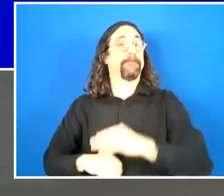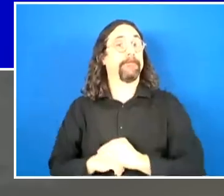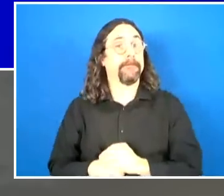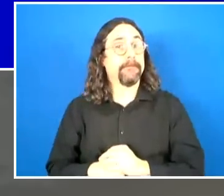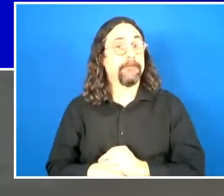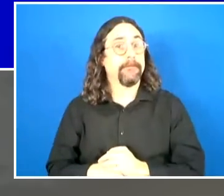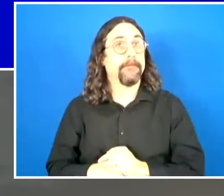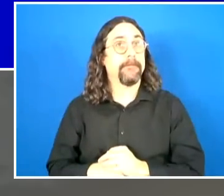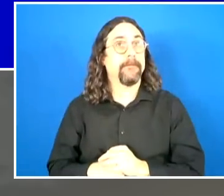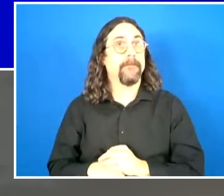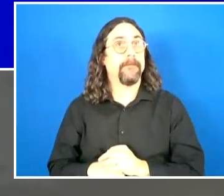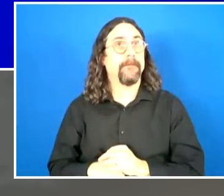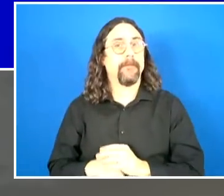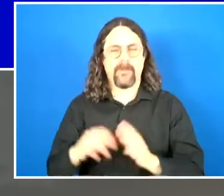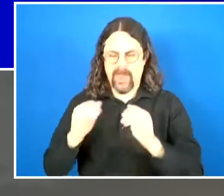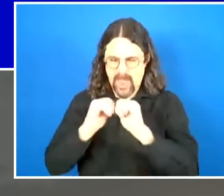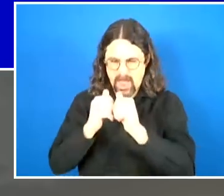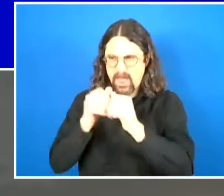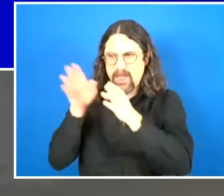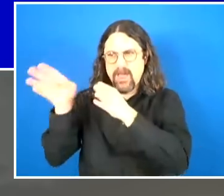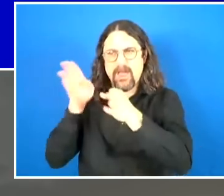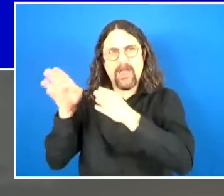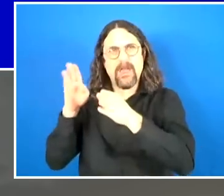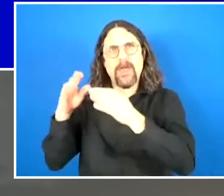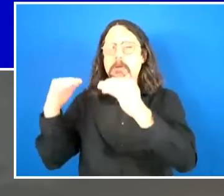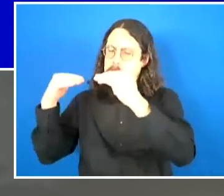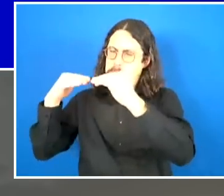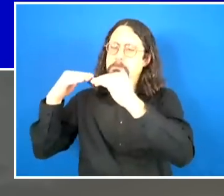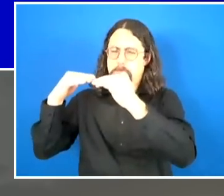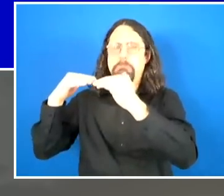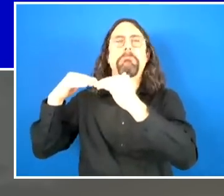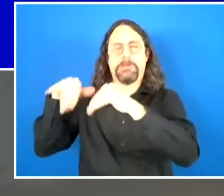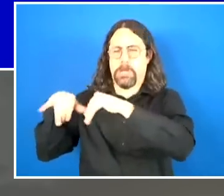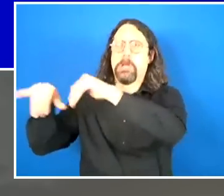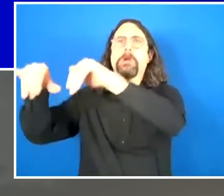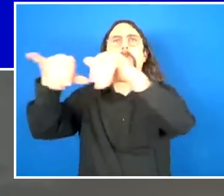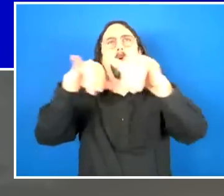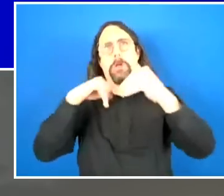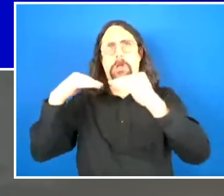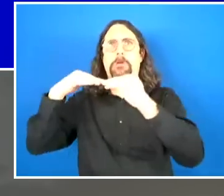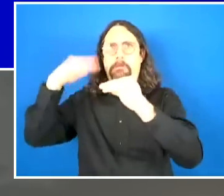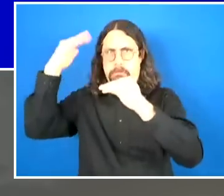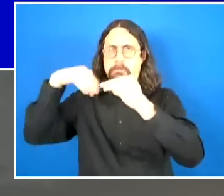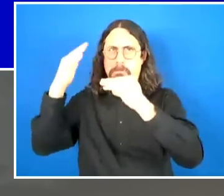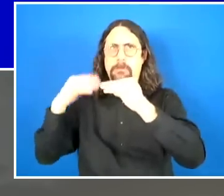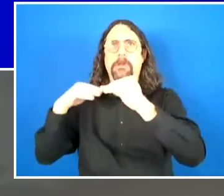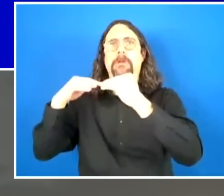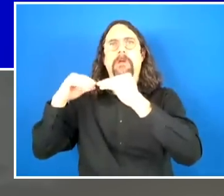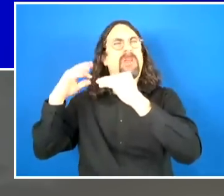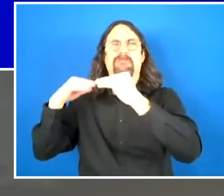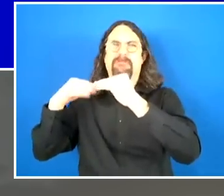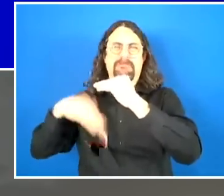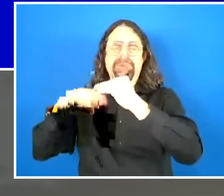NORMALLY WOULD. SCHO OLPROJECS,T ASSIGNMENTS, WRITING ENTRIES, THE SAME KIND OF THING IT IS WE